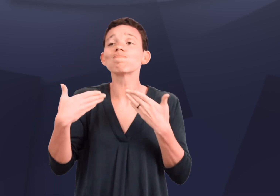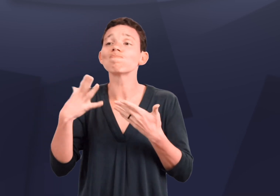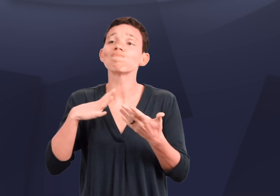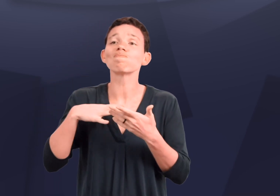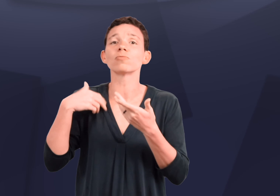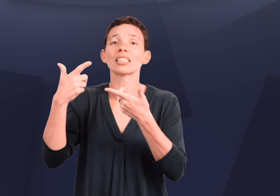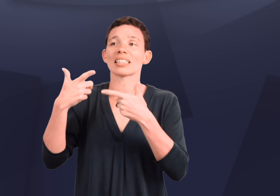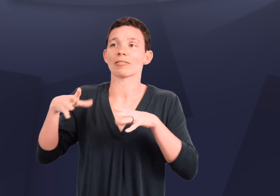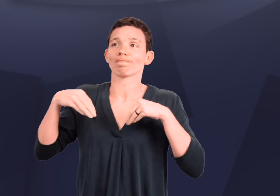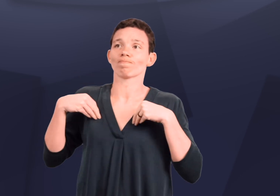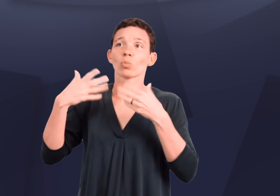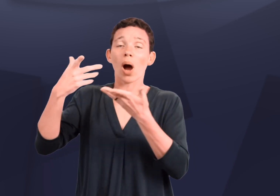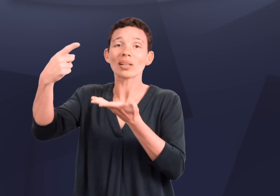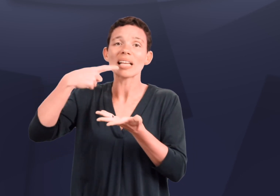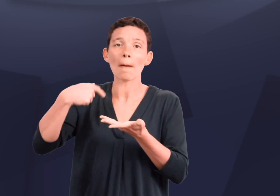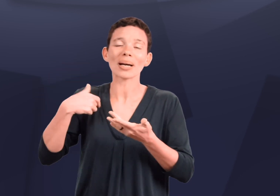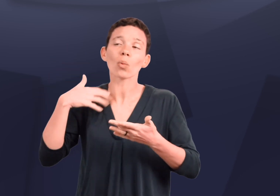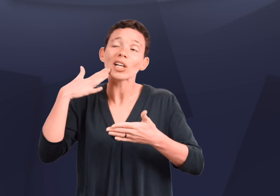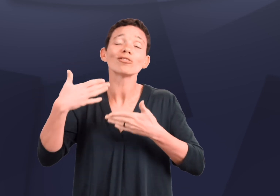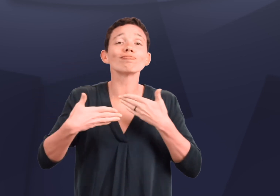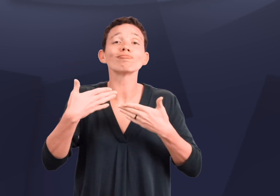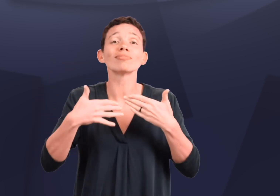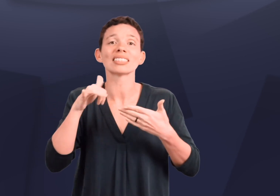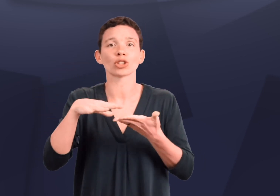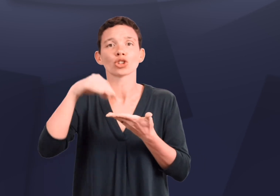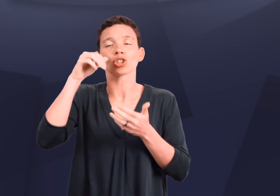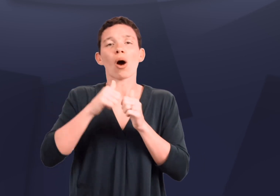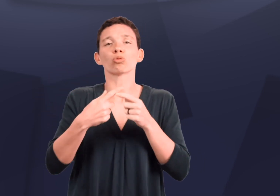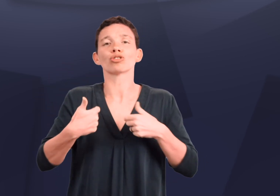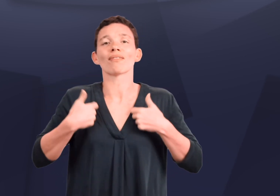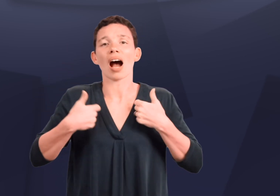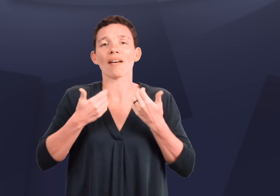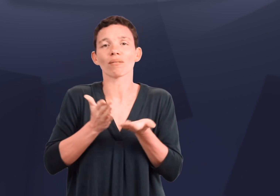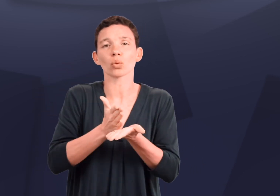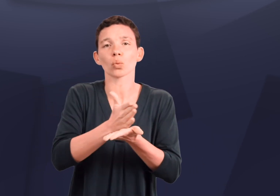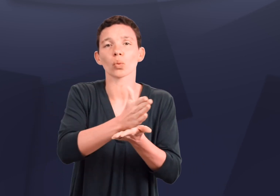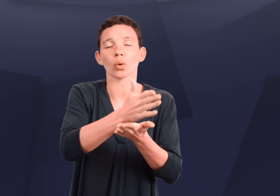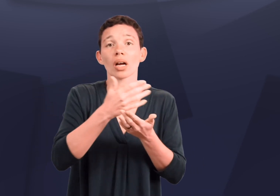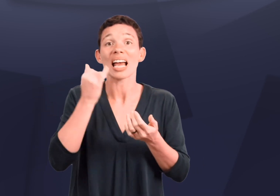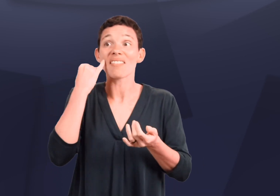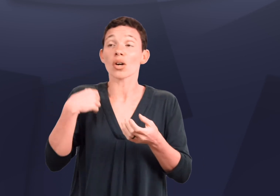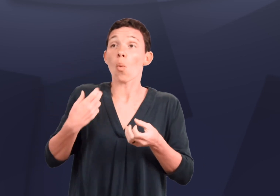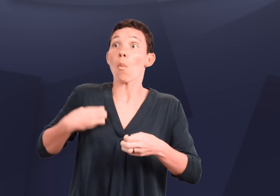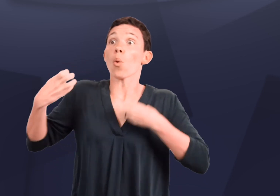Learned helplessness. You tell me what to do, and I'll do it. That's a survival technique.